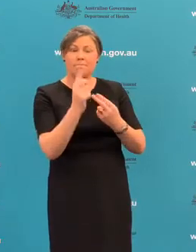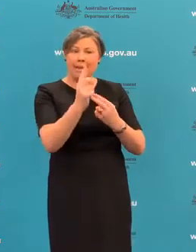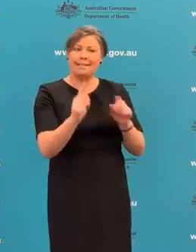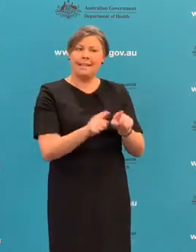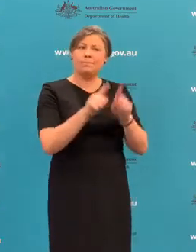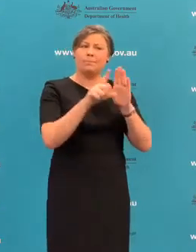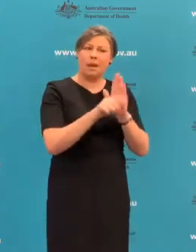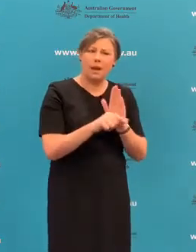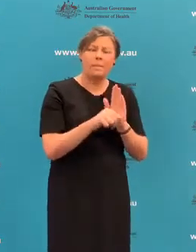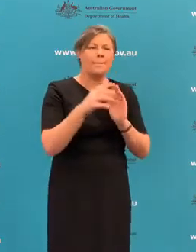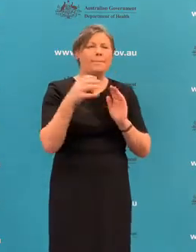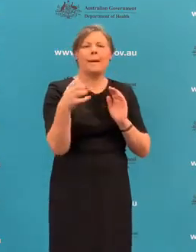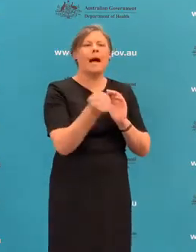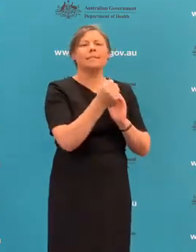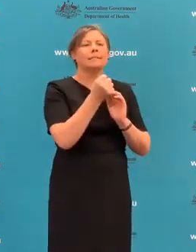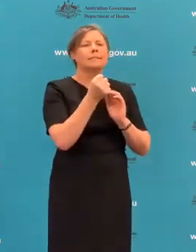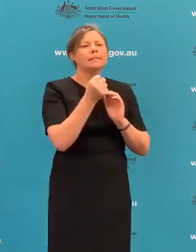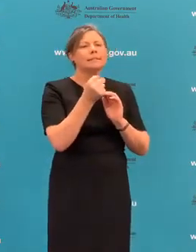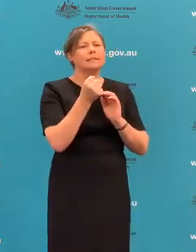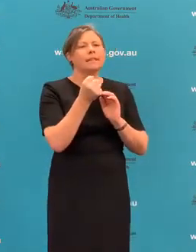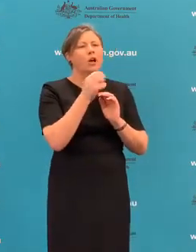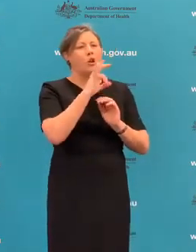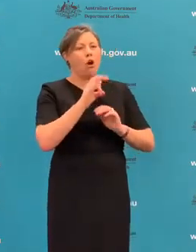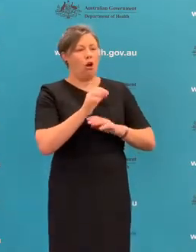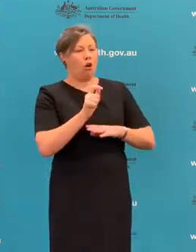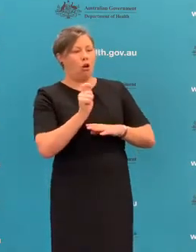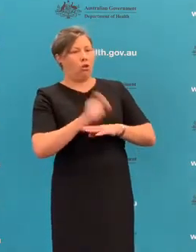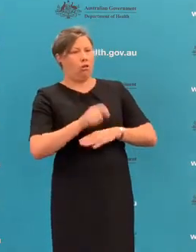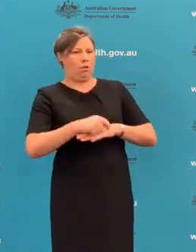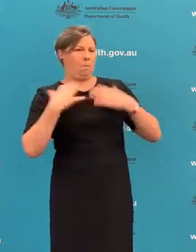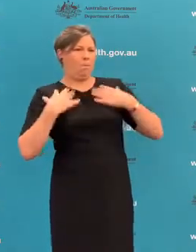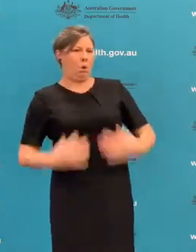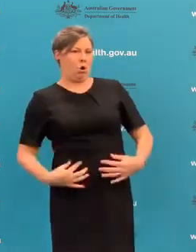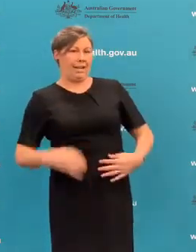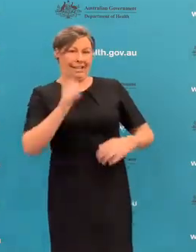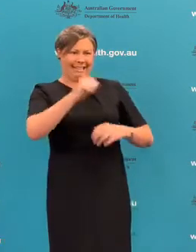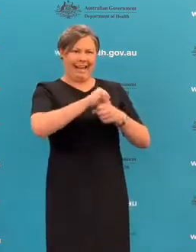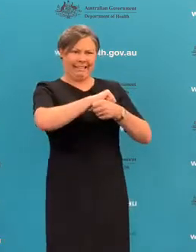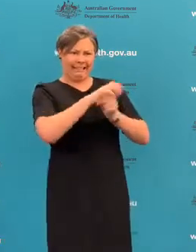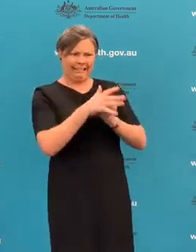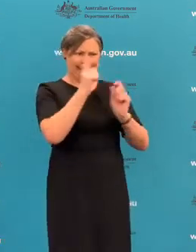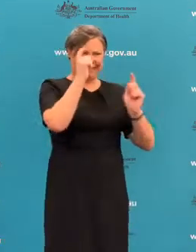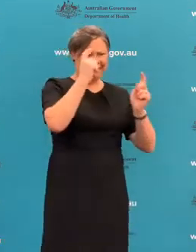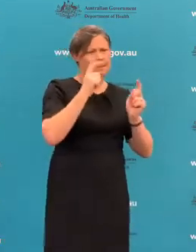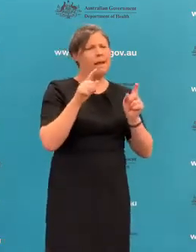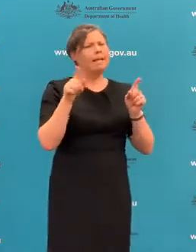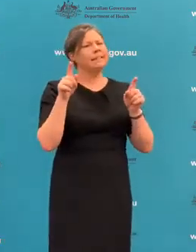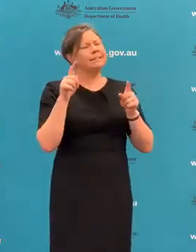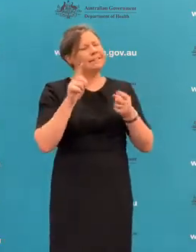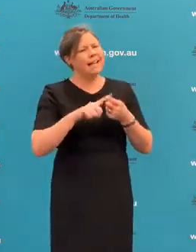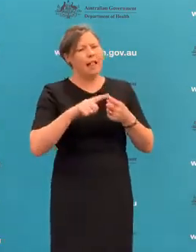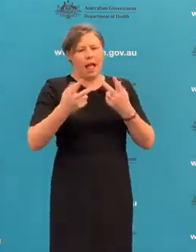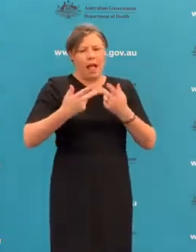continuing as I've said in addressing all of our healthcare concerns. So I'm very concerned as a GP to make sure that people